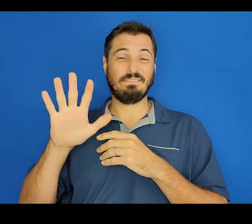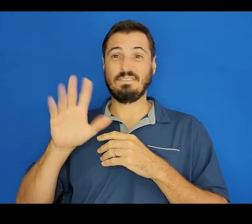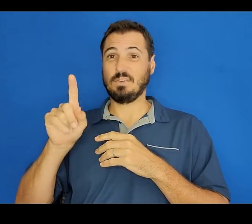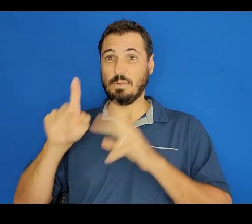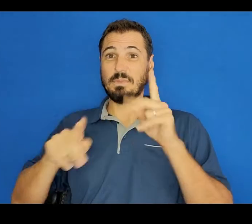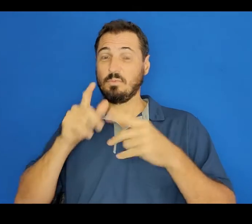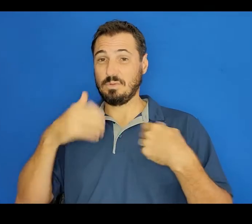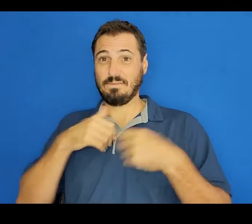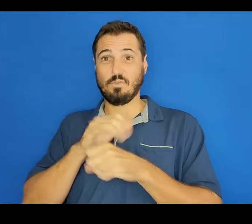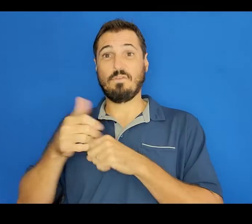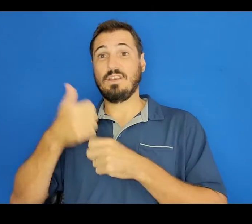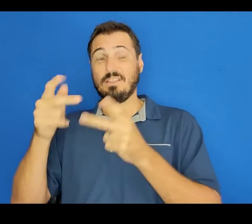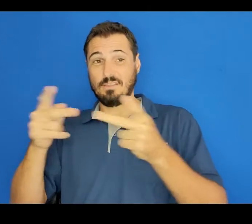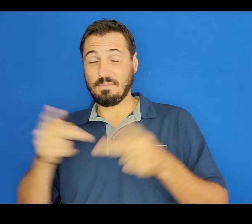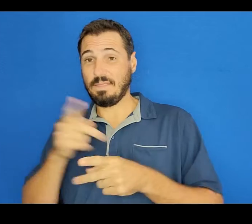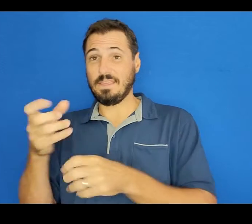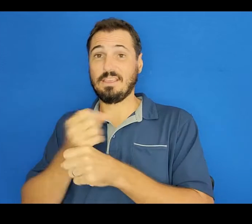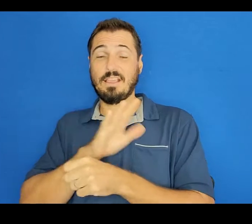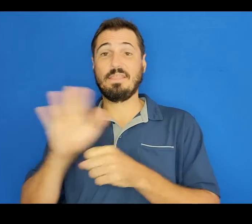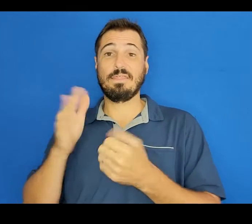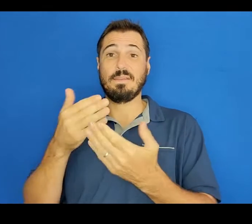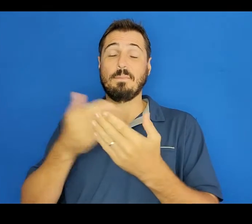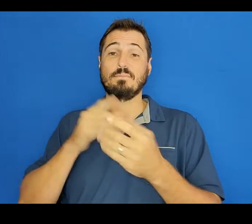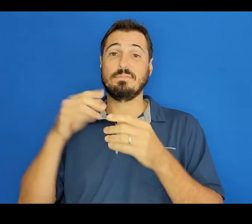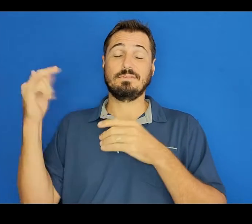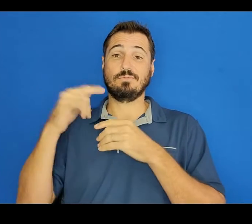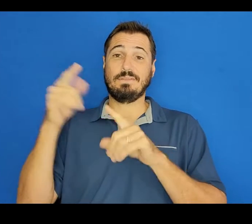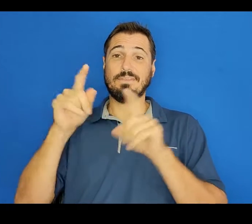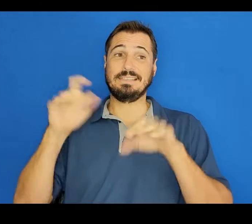elsewhere, as they received their pre-travel test results after arriving on island